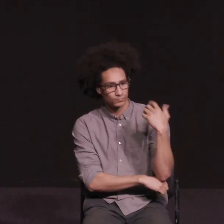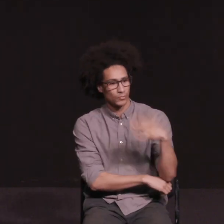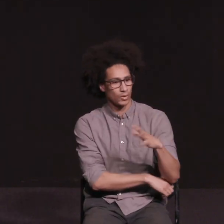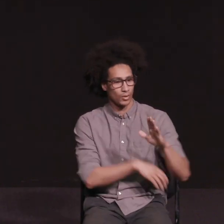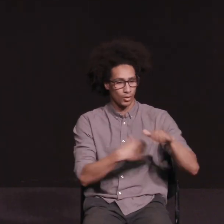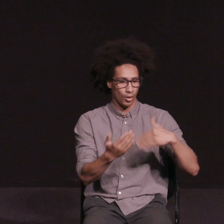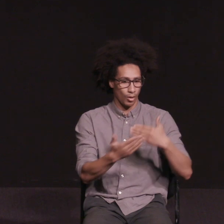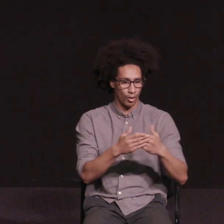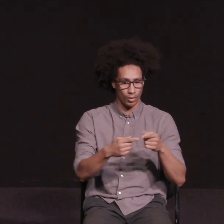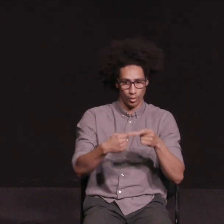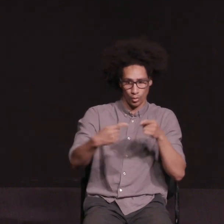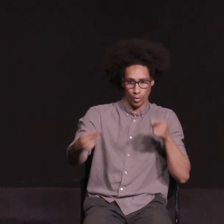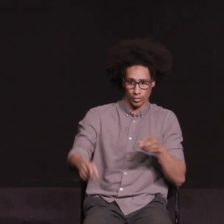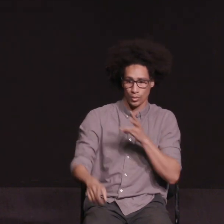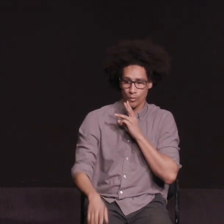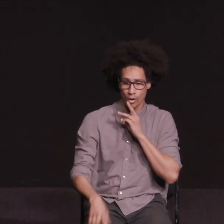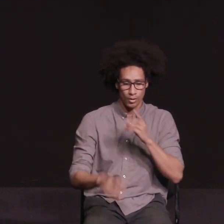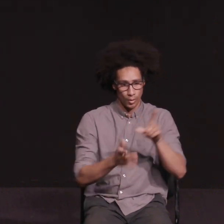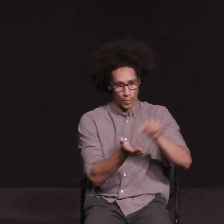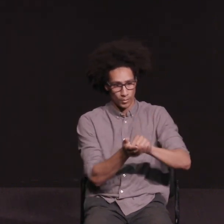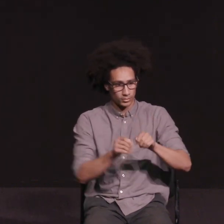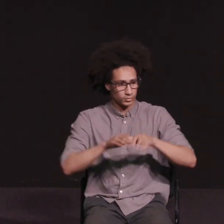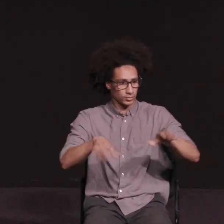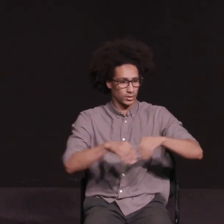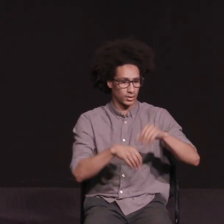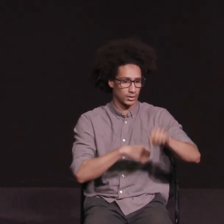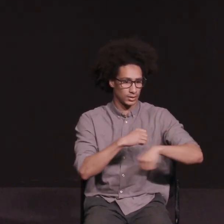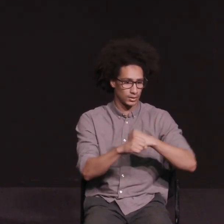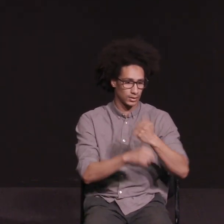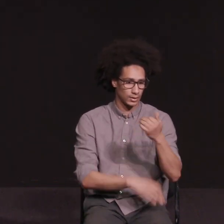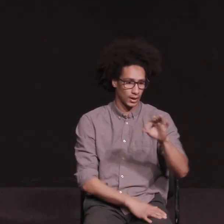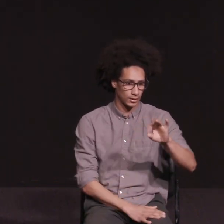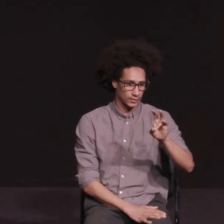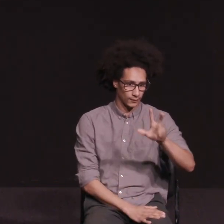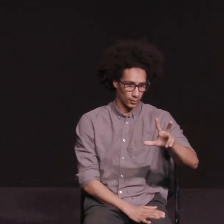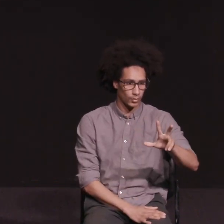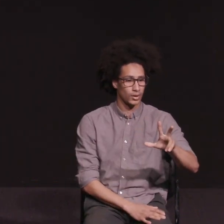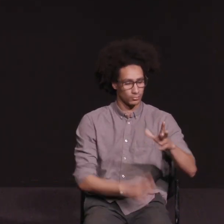in 1973, tells the endearing story of a little boy's